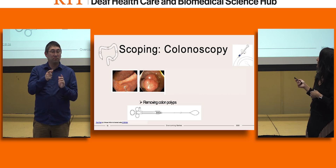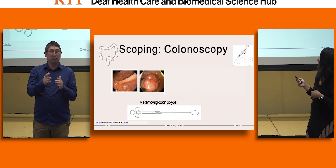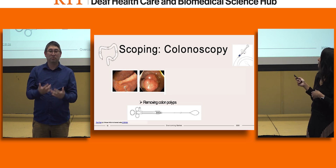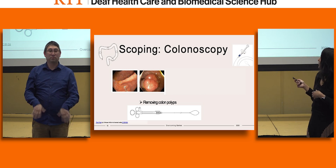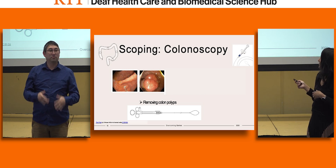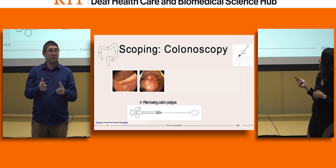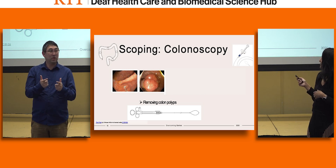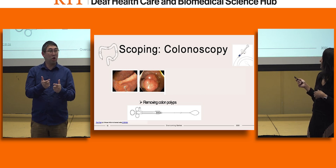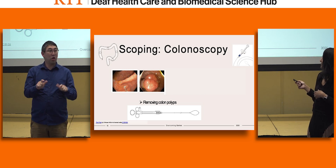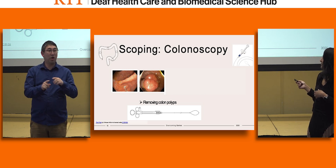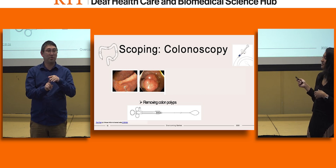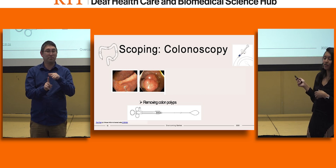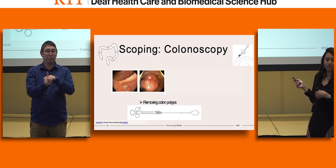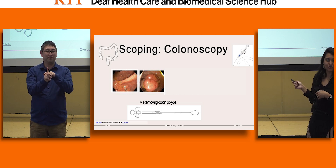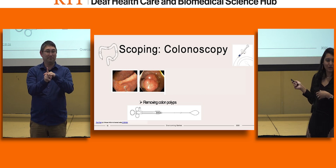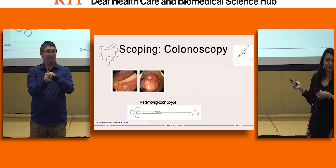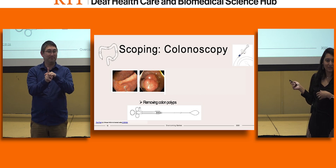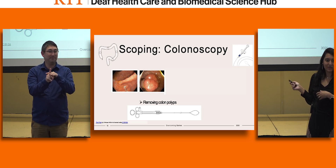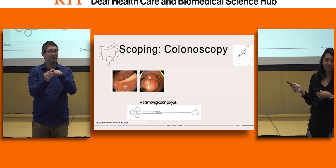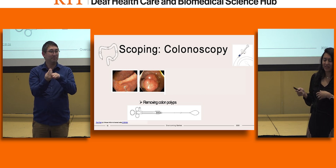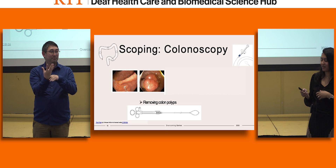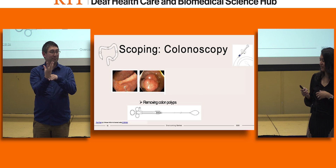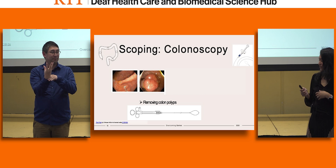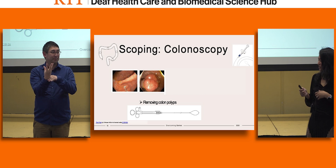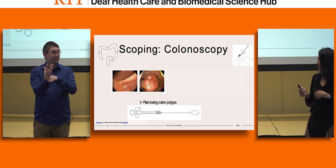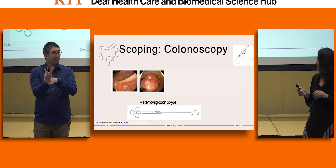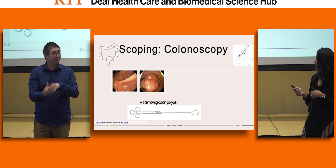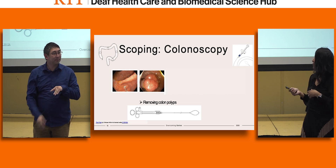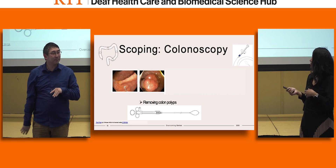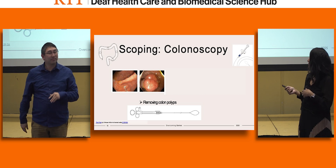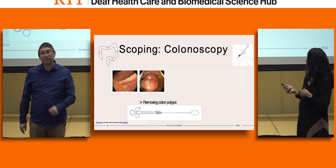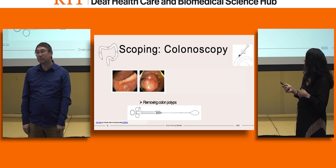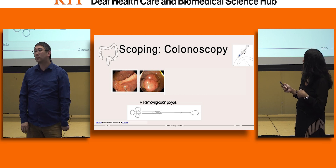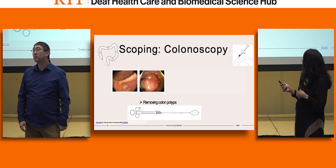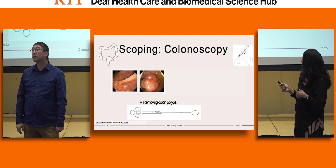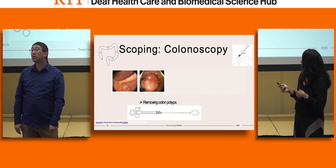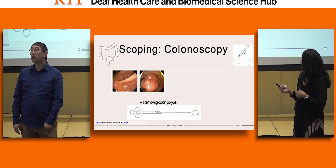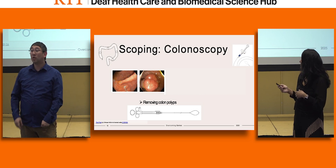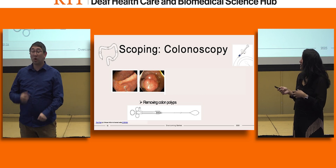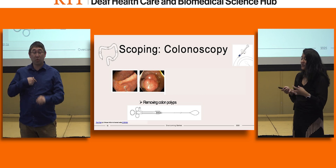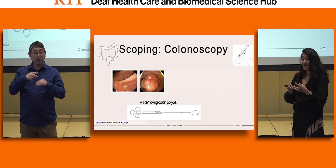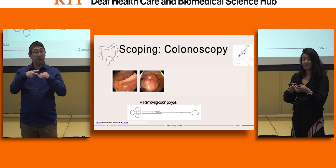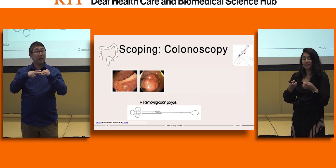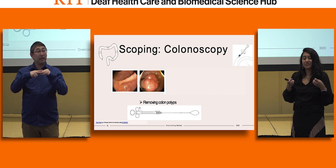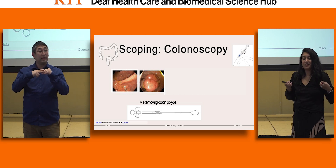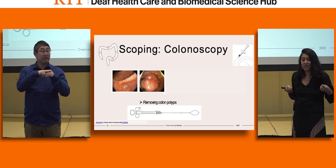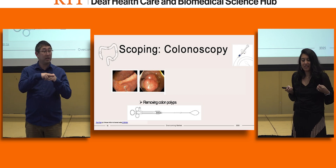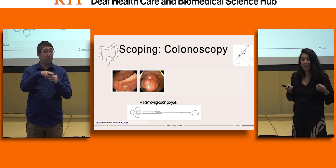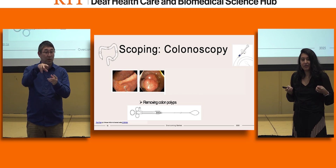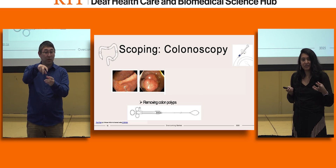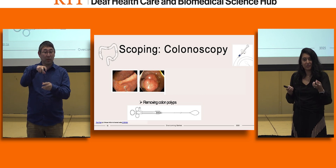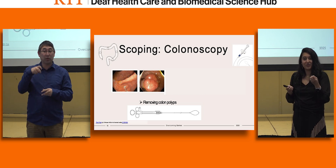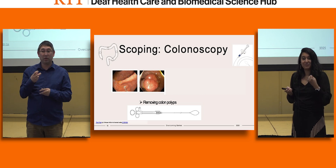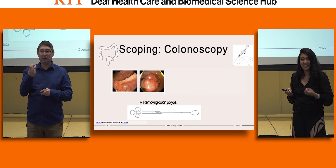who had a markedly larger polyp coming out of the wall of the colon when we actually took it all out in one piece.